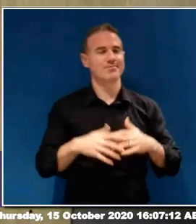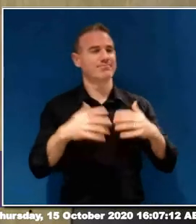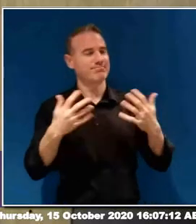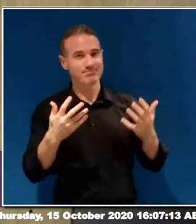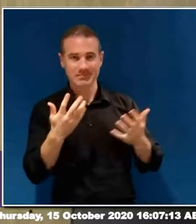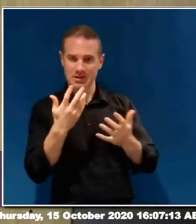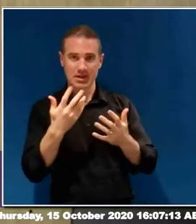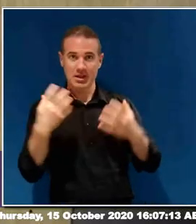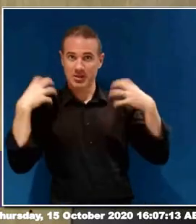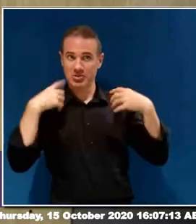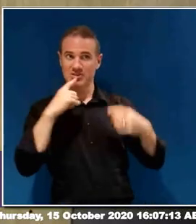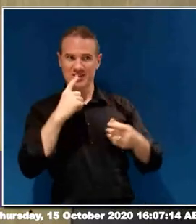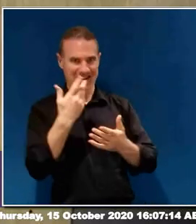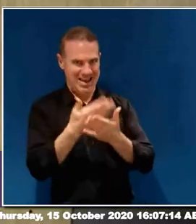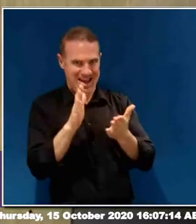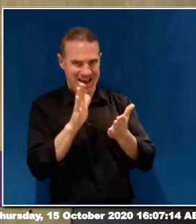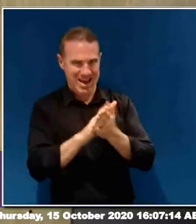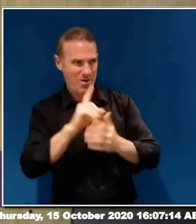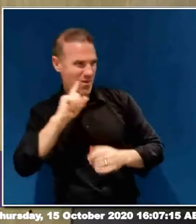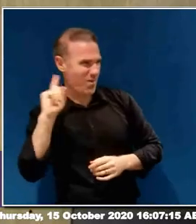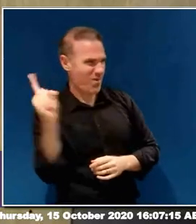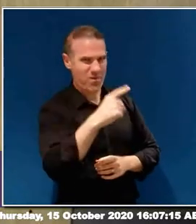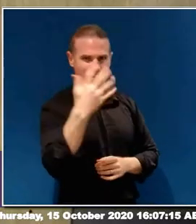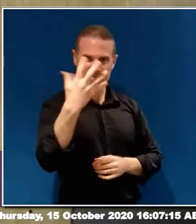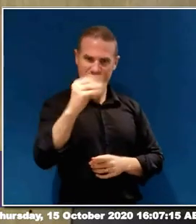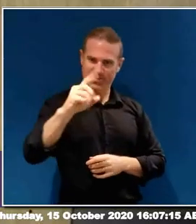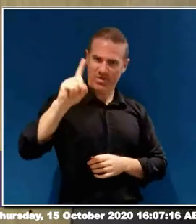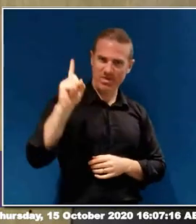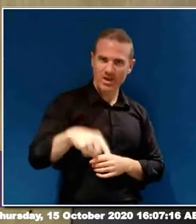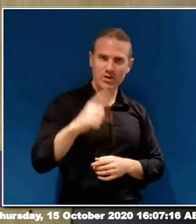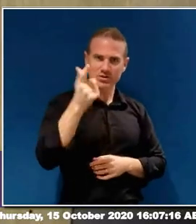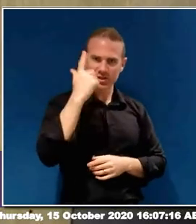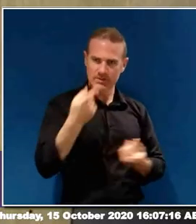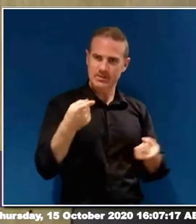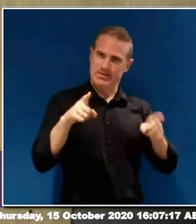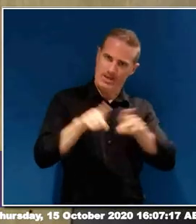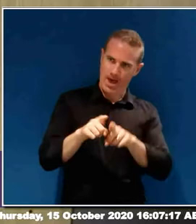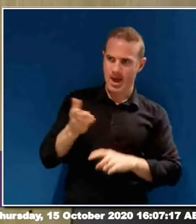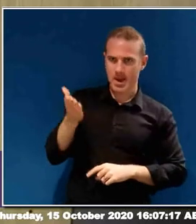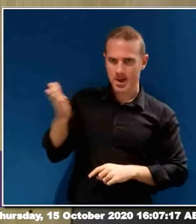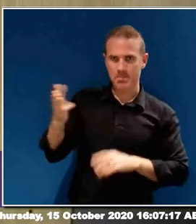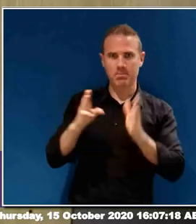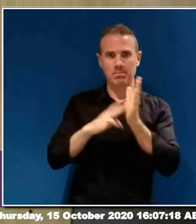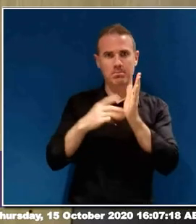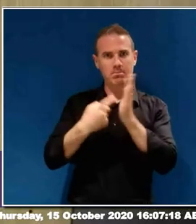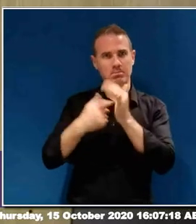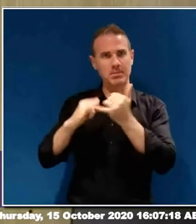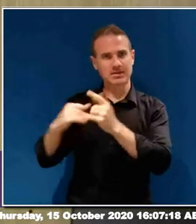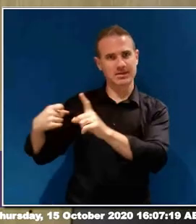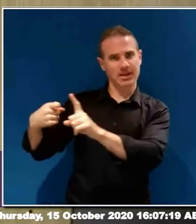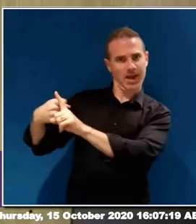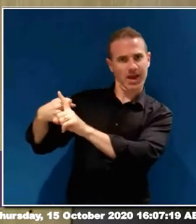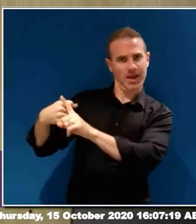Well, that's a really good question, and Thank you.